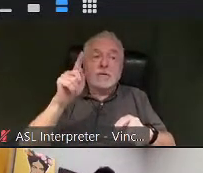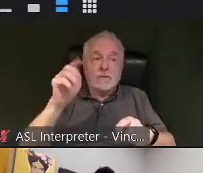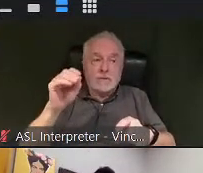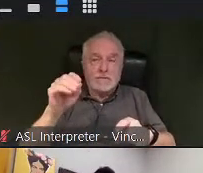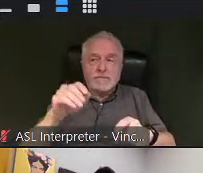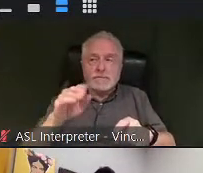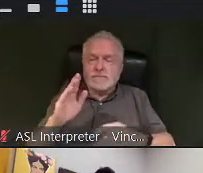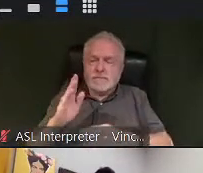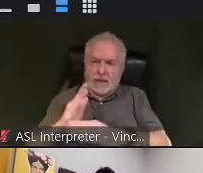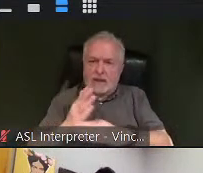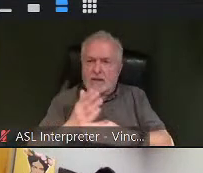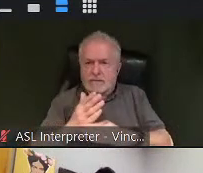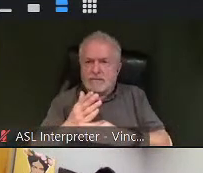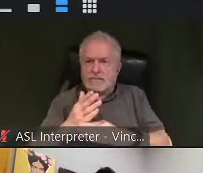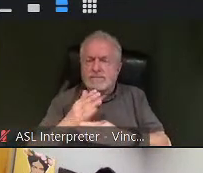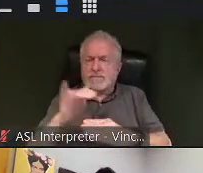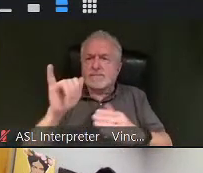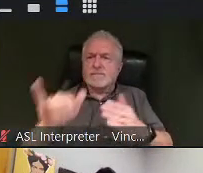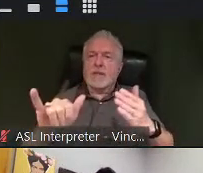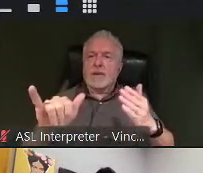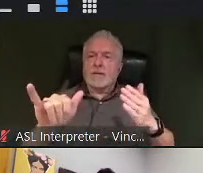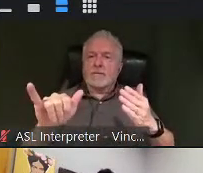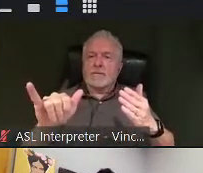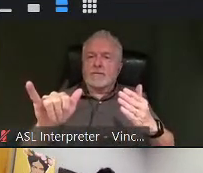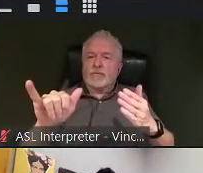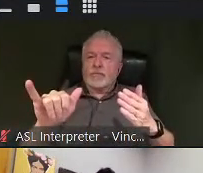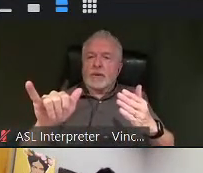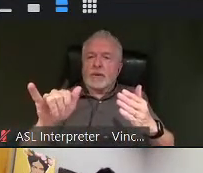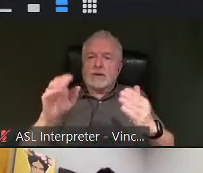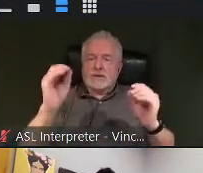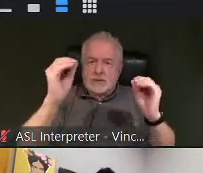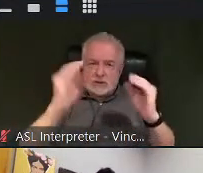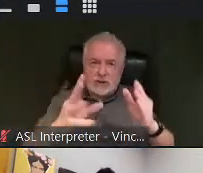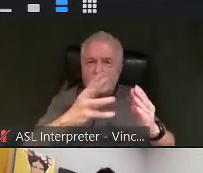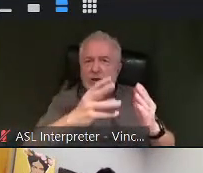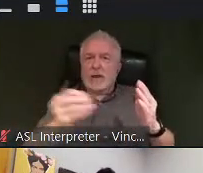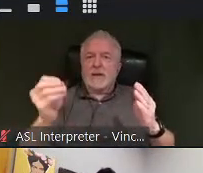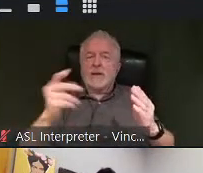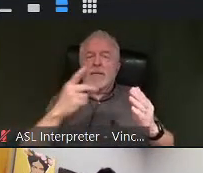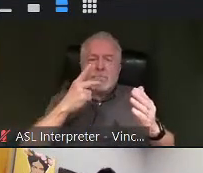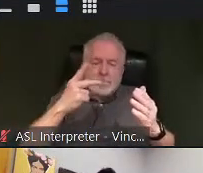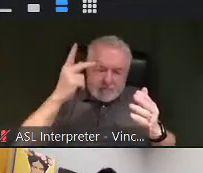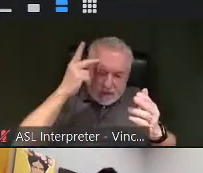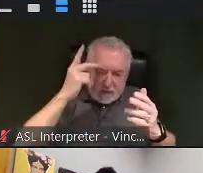assure that, you know, teachers and parents are feeling